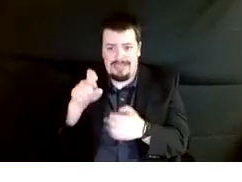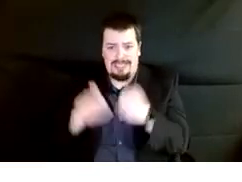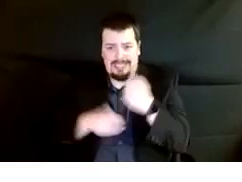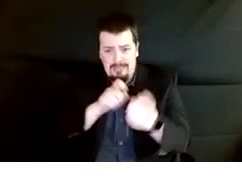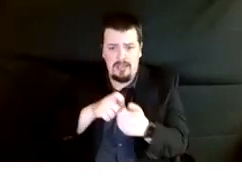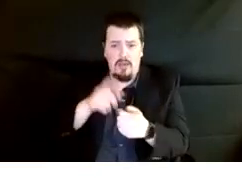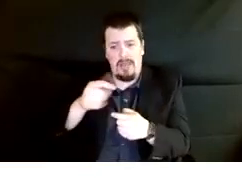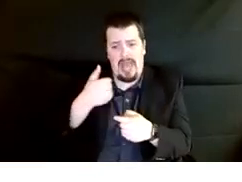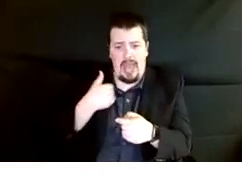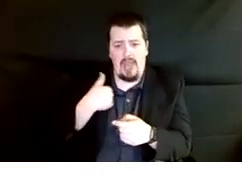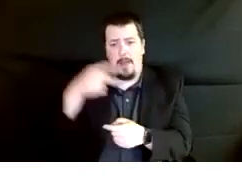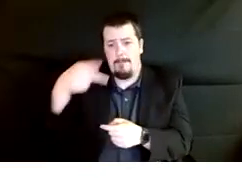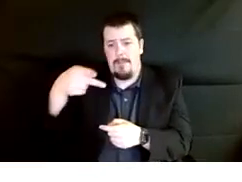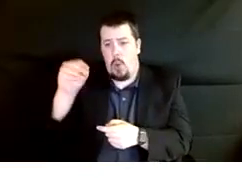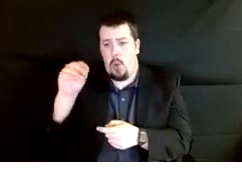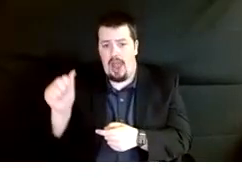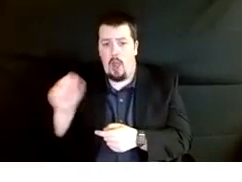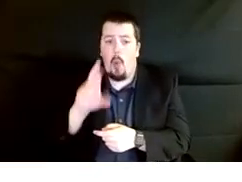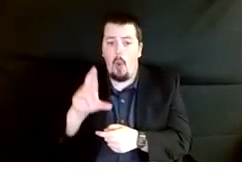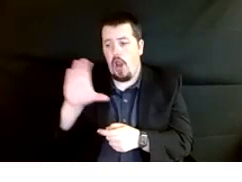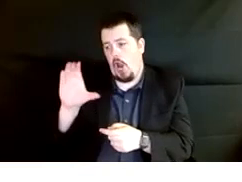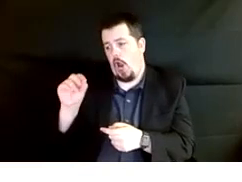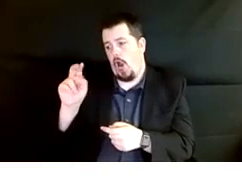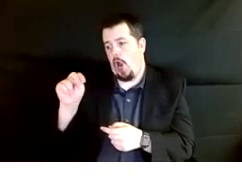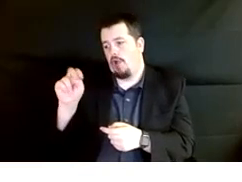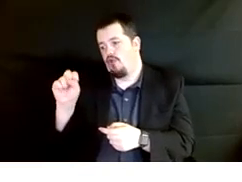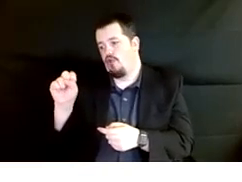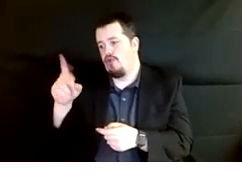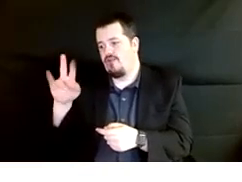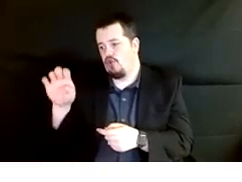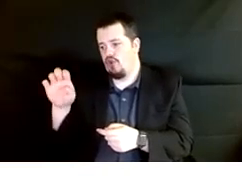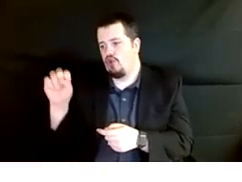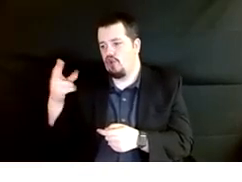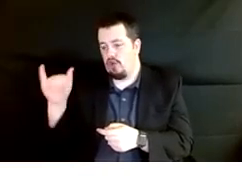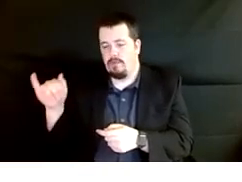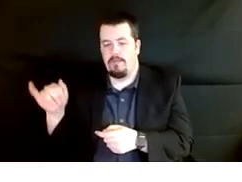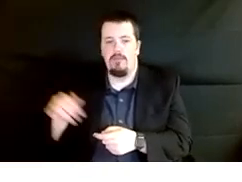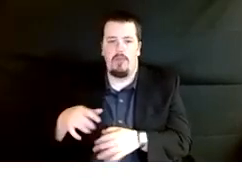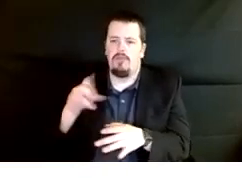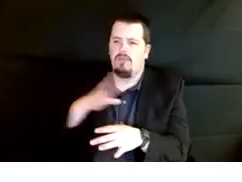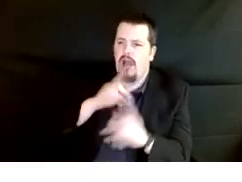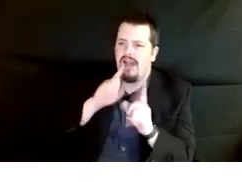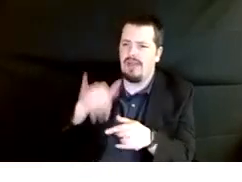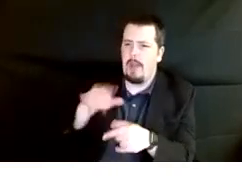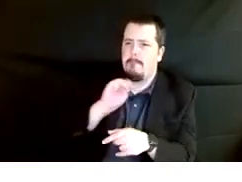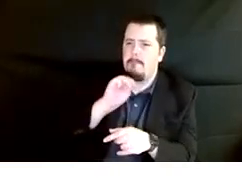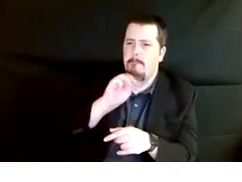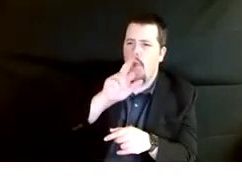or a POA, a power of attorney... I can, I can take that this is Martie, there is not ..uh if a person with